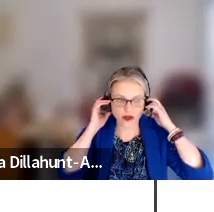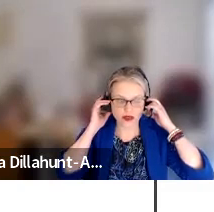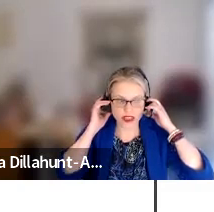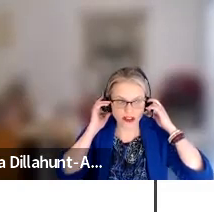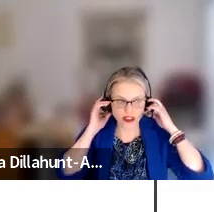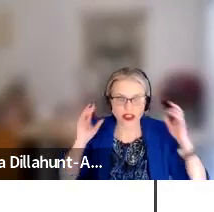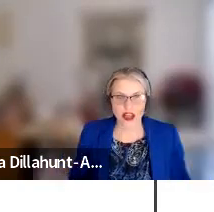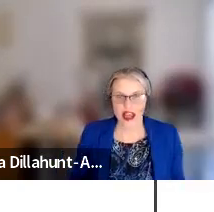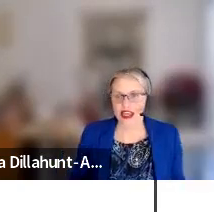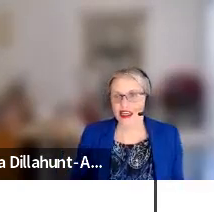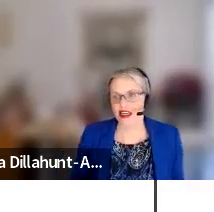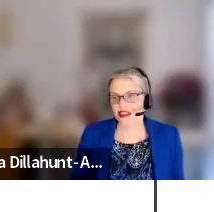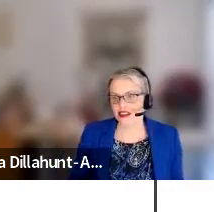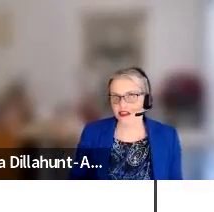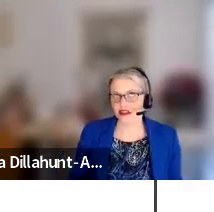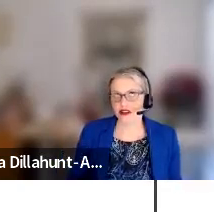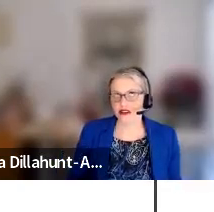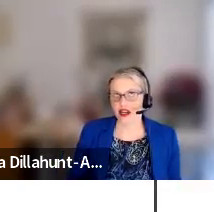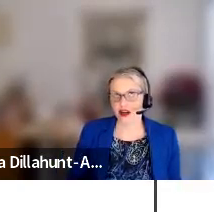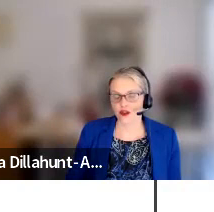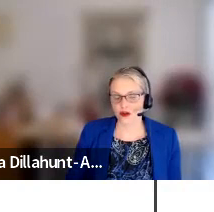Rehabilitation. And, that's not the exact acronym.